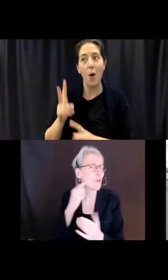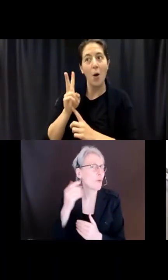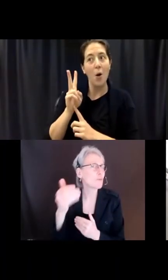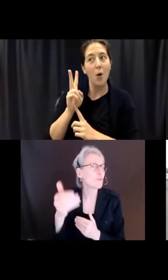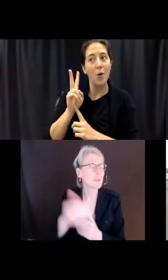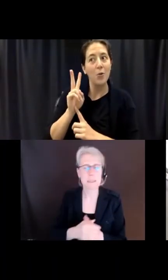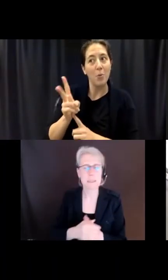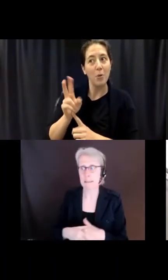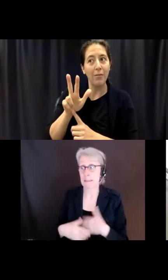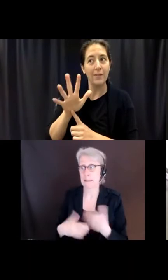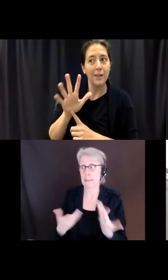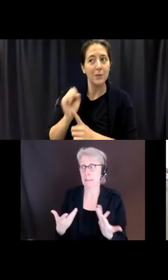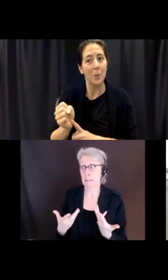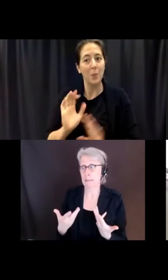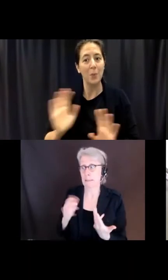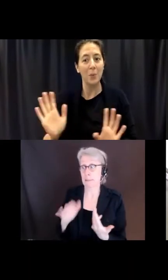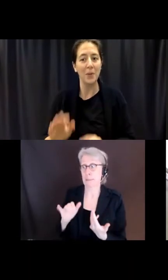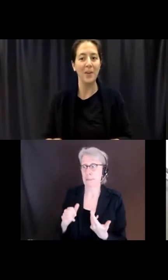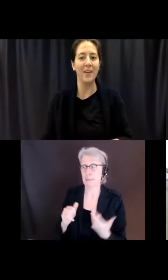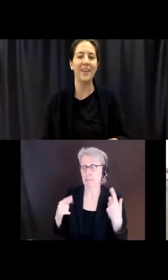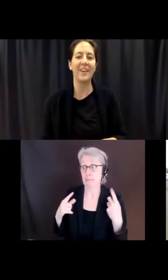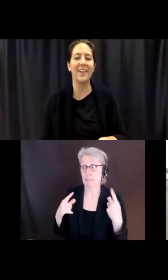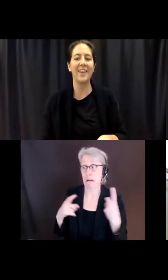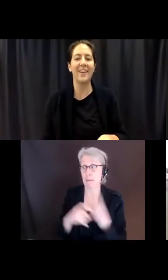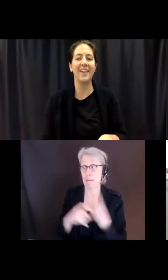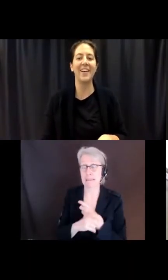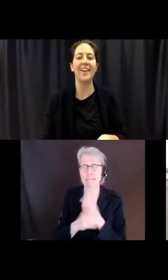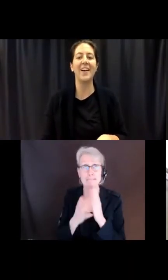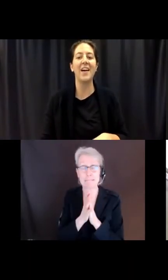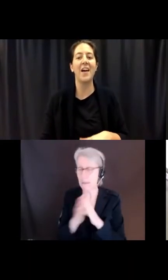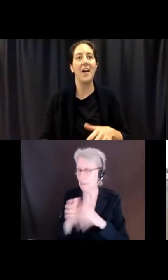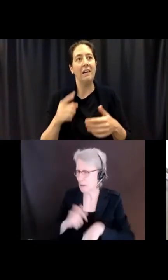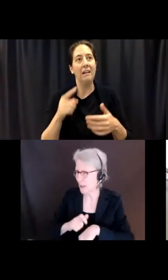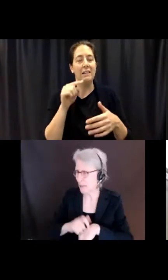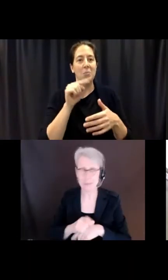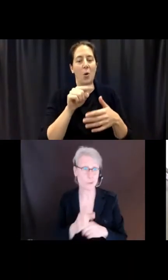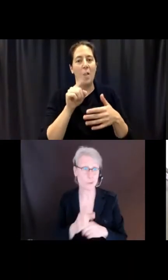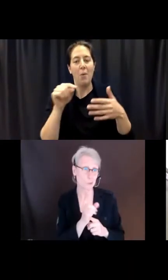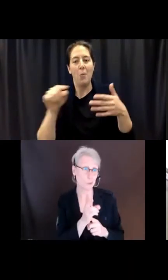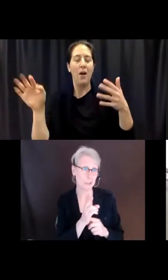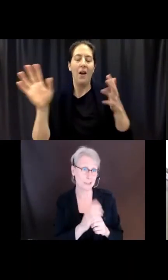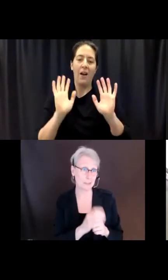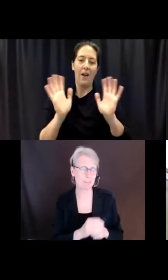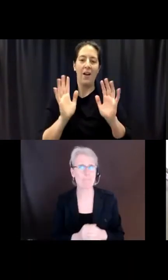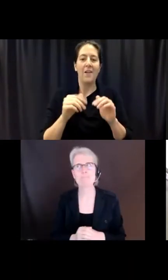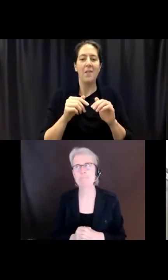WE HAVE EXACTLY TWO MINUTES, TWO MINUTES. >> Maxime: OKAY. WE DON'T HAVE MUCH TIME TO